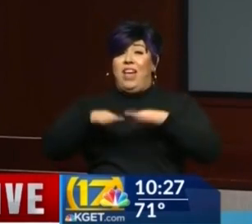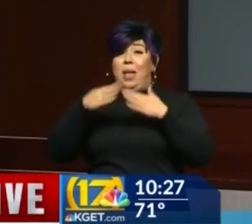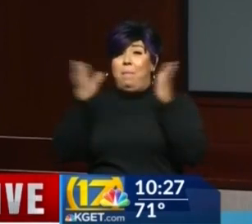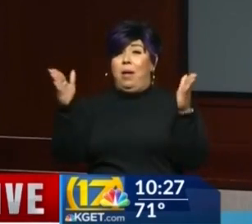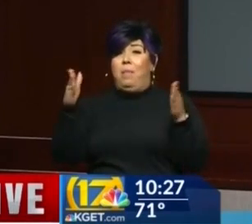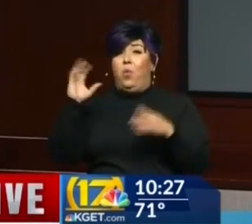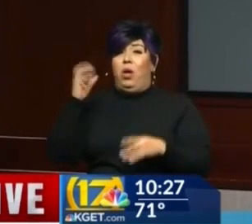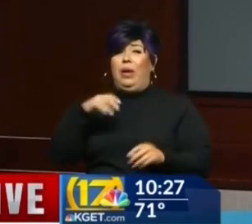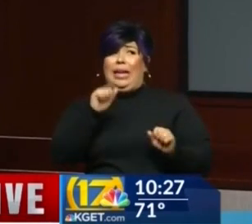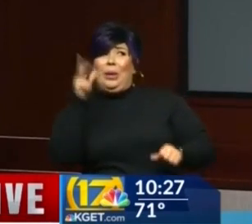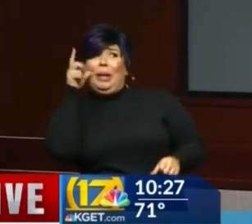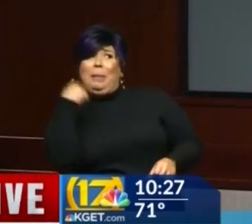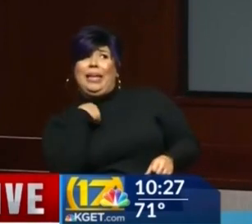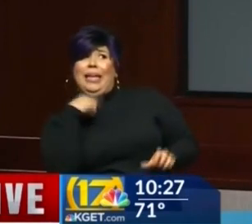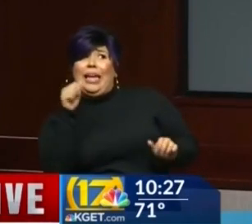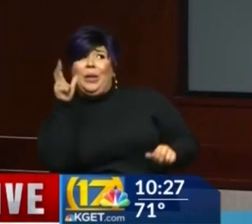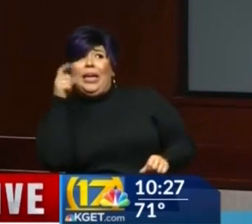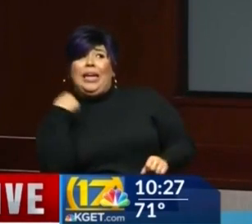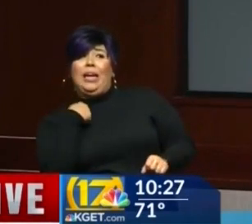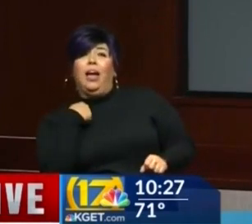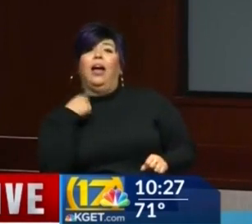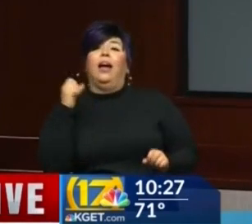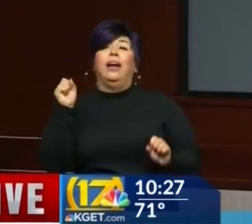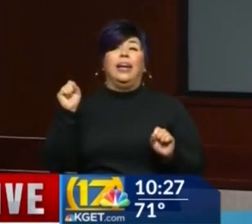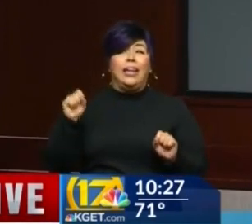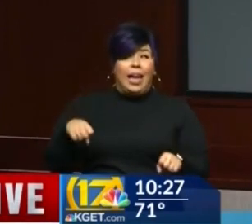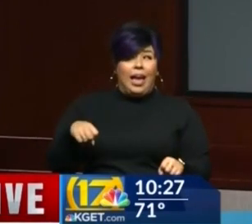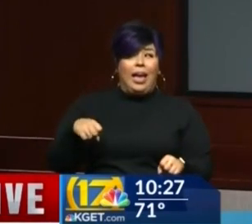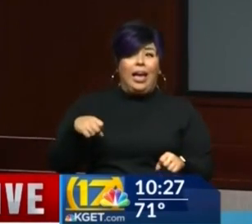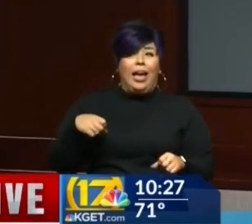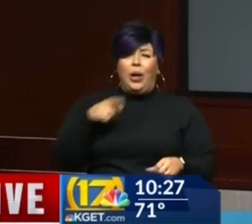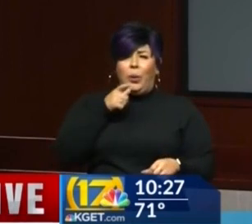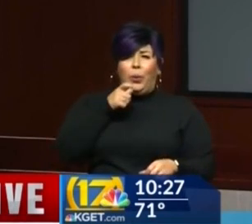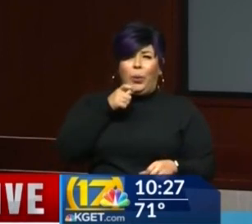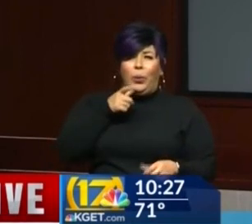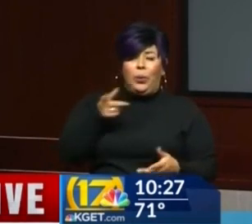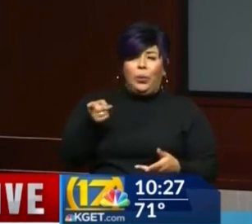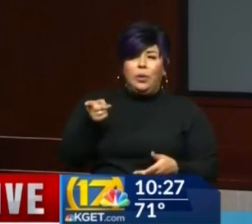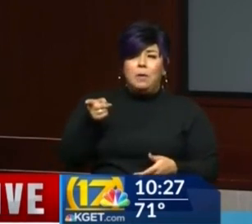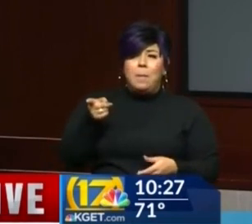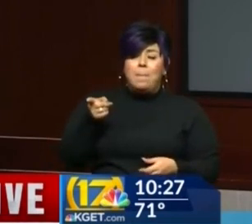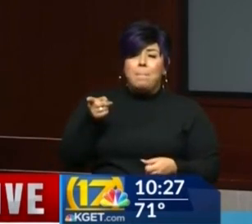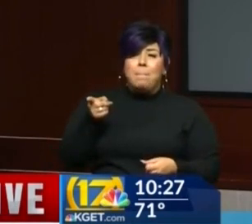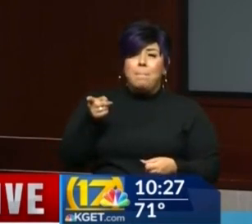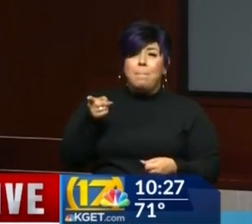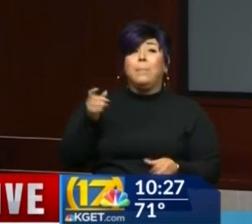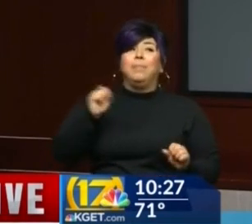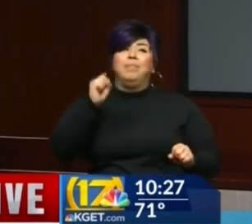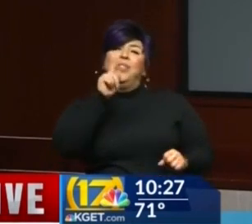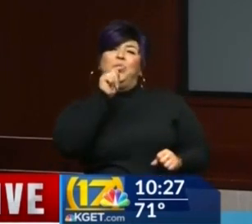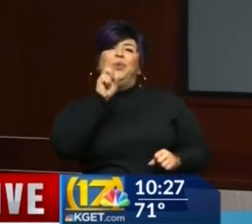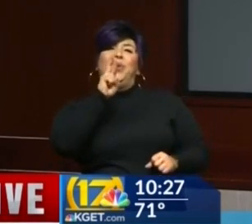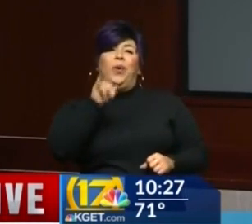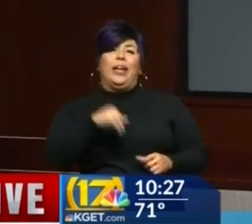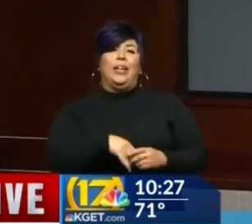I'M GOING TO GO BACK TO THE TOP AND ASKED FOR ANY FOLLOW-UP QUESTIONS. VALLEY PUBLIC RADIO.